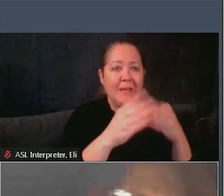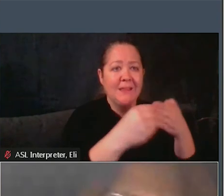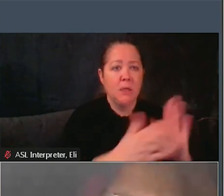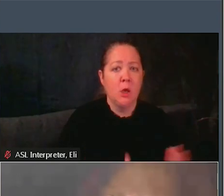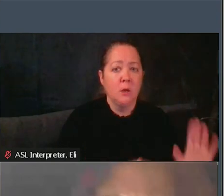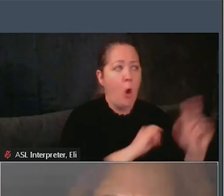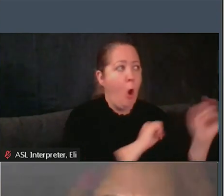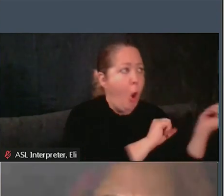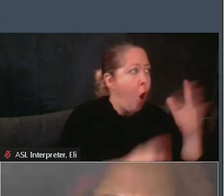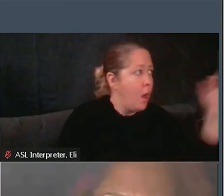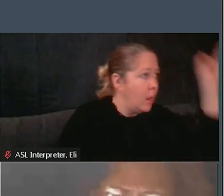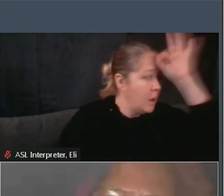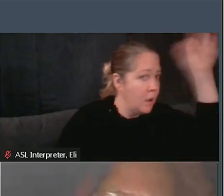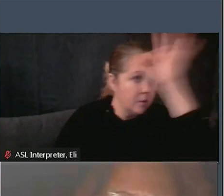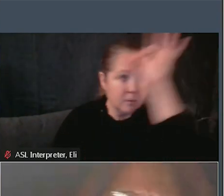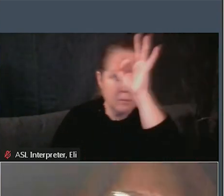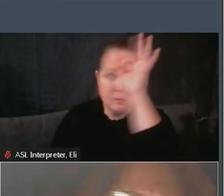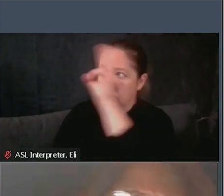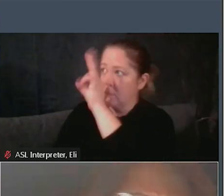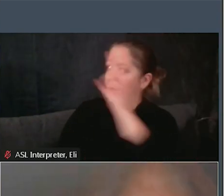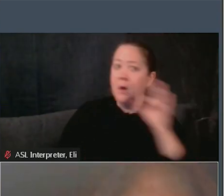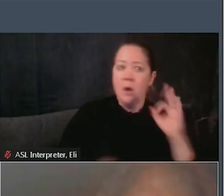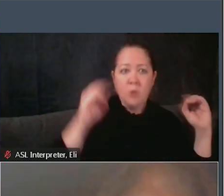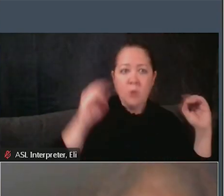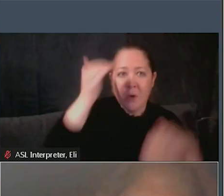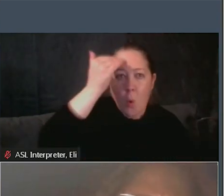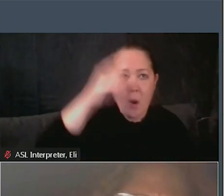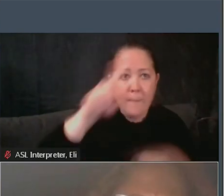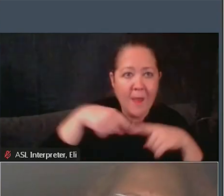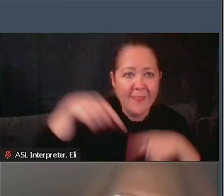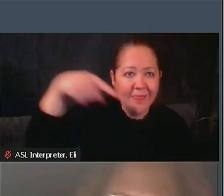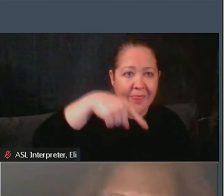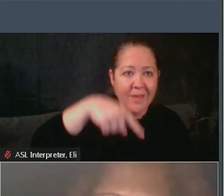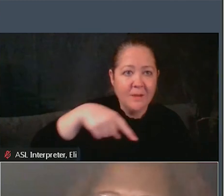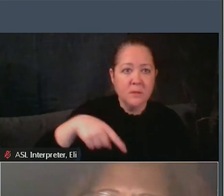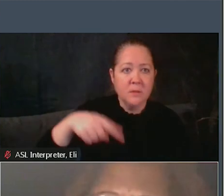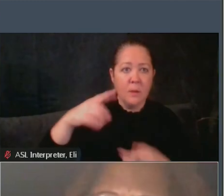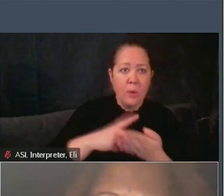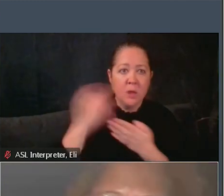The lack of communication for this project and alone is a reason to actually stop this project because it does seem